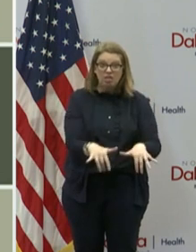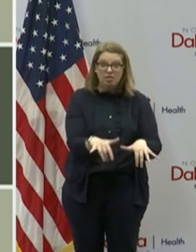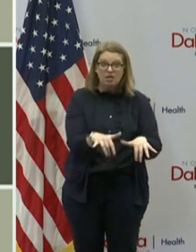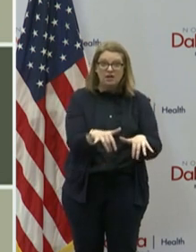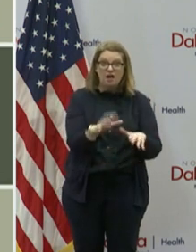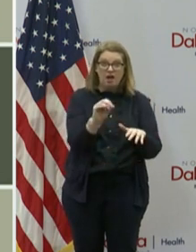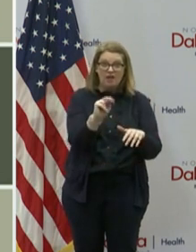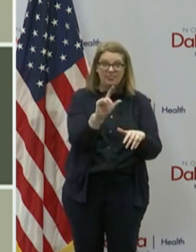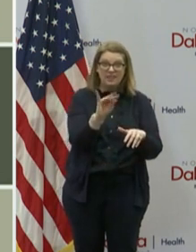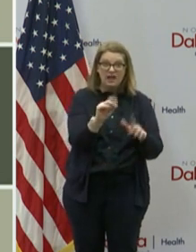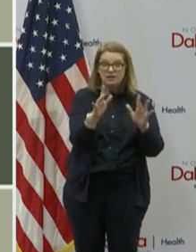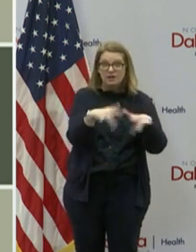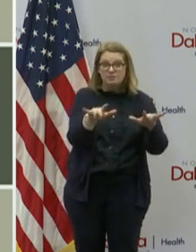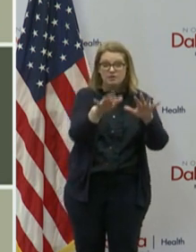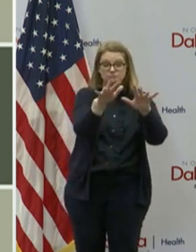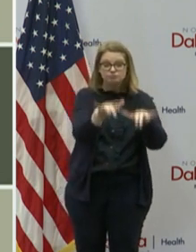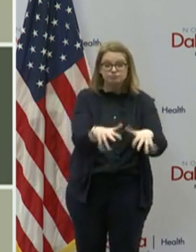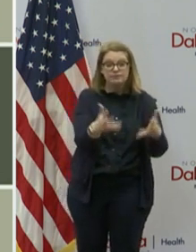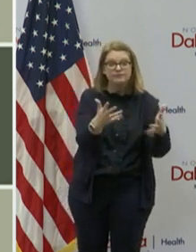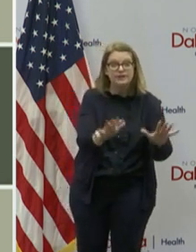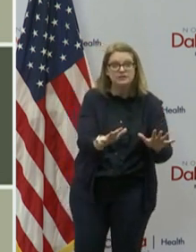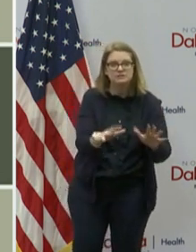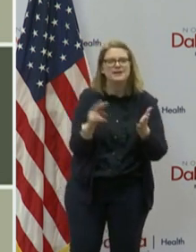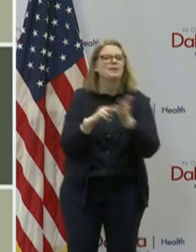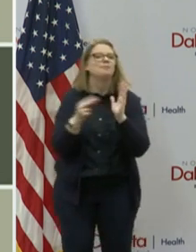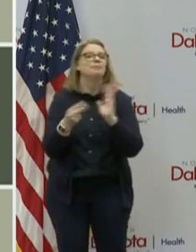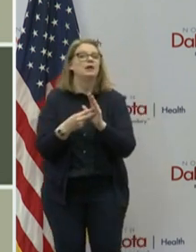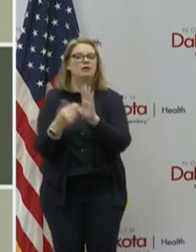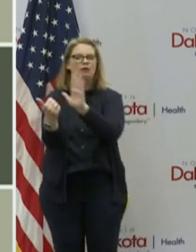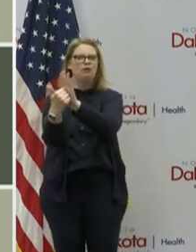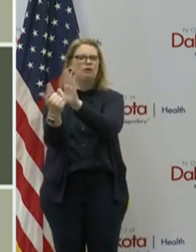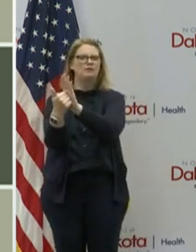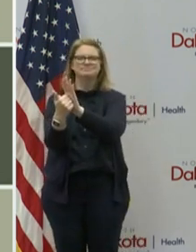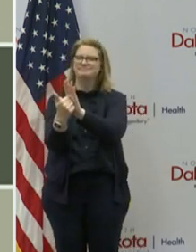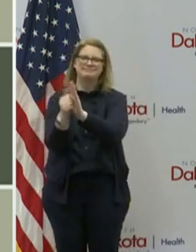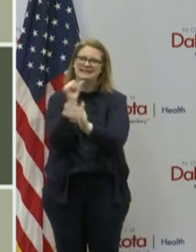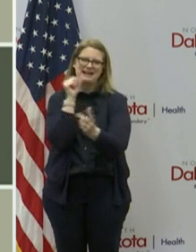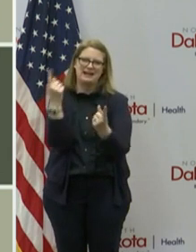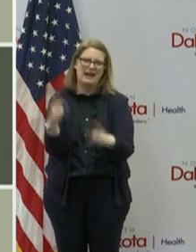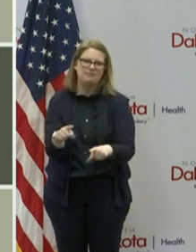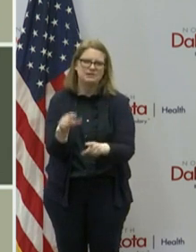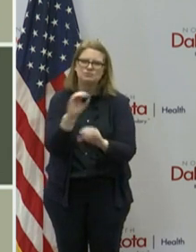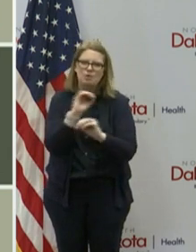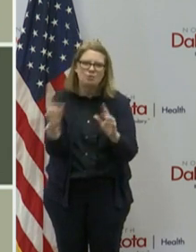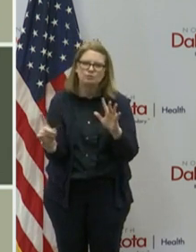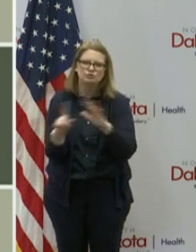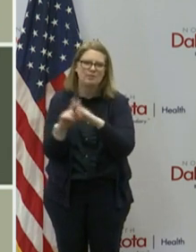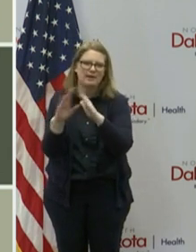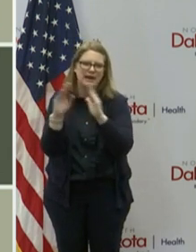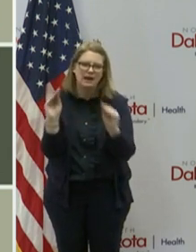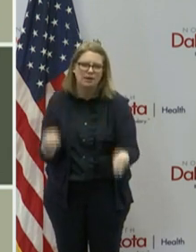HOUSEHOLD CENSUS, THIS ELIMINATES THE POSSIBILITY THAT THE CENSUS WORKERS MAY COME TO YOUR HOME THIS SUMMER, AND YOU